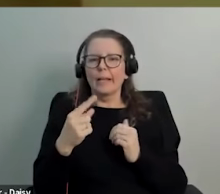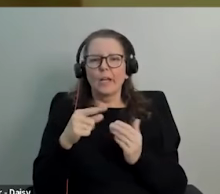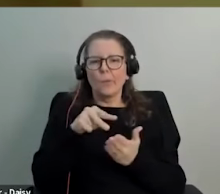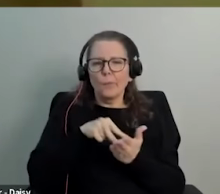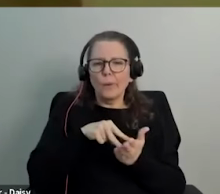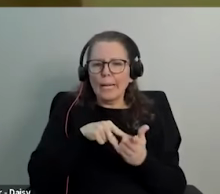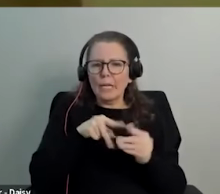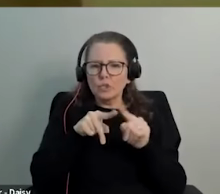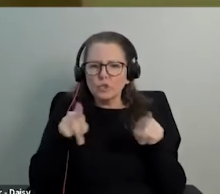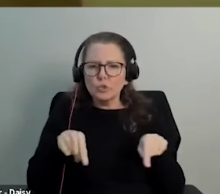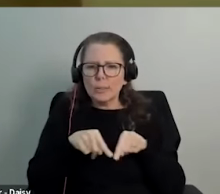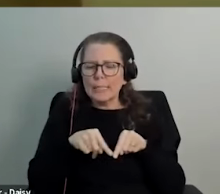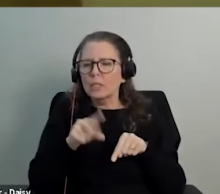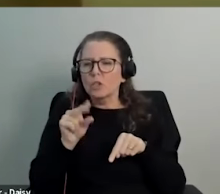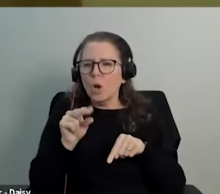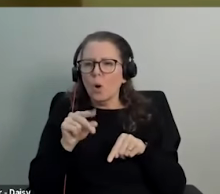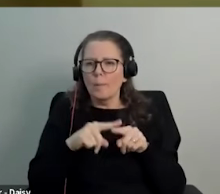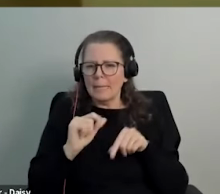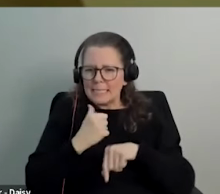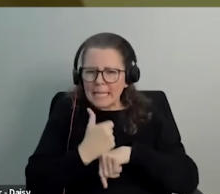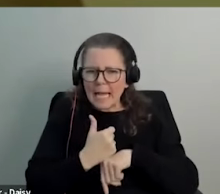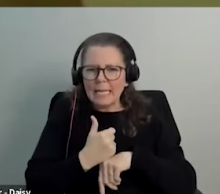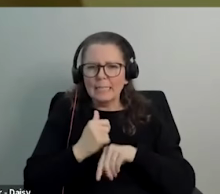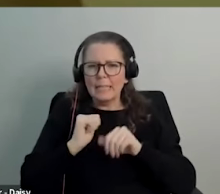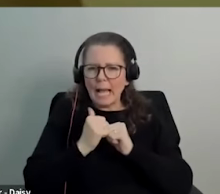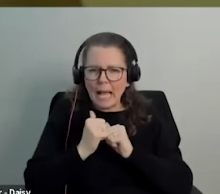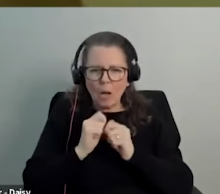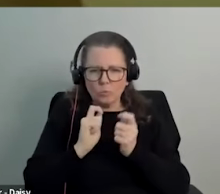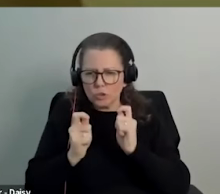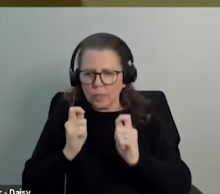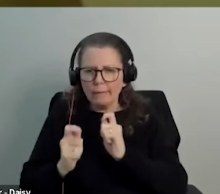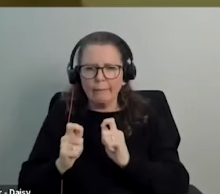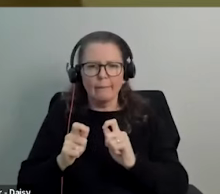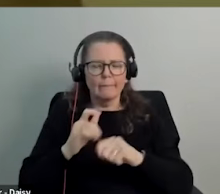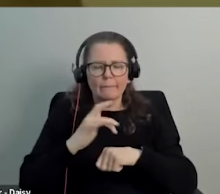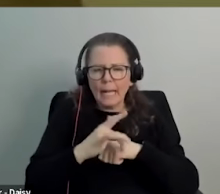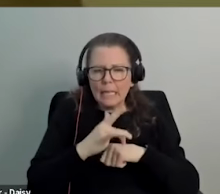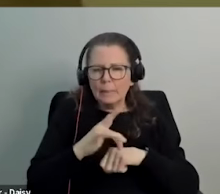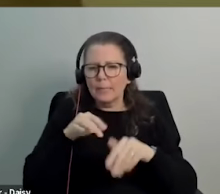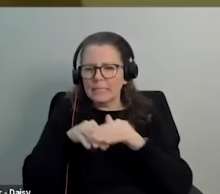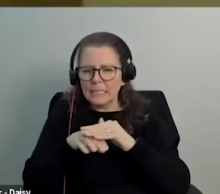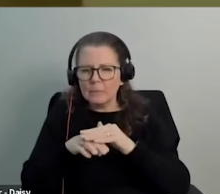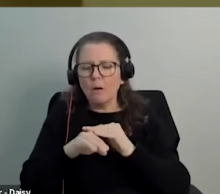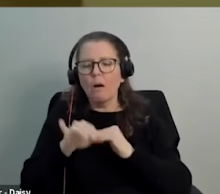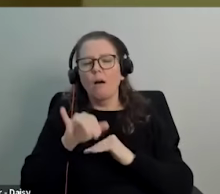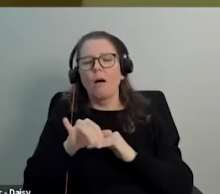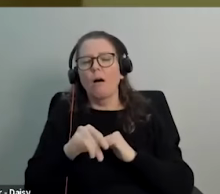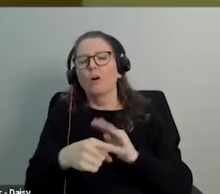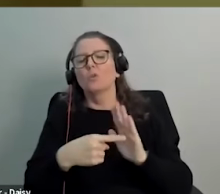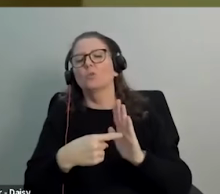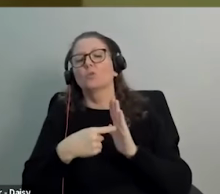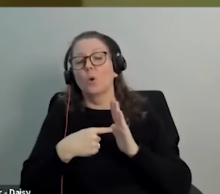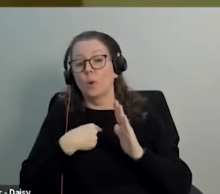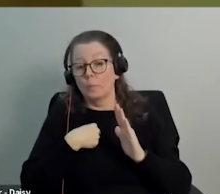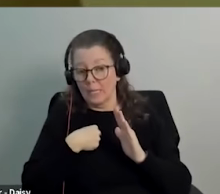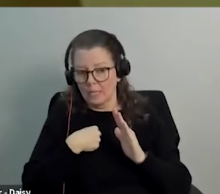You know about all the other settings and availability that's on a device, that shows me somebody who's really kind of want that extra step.